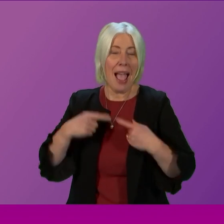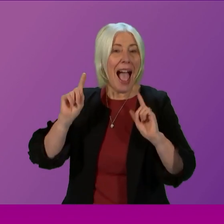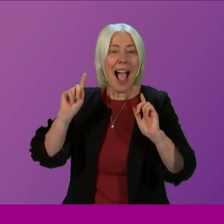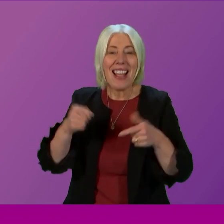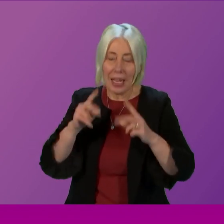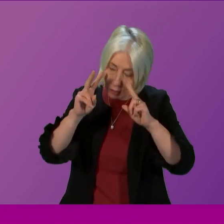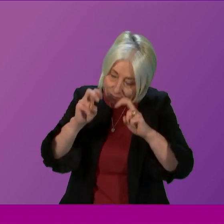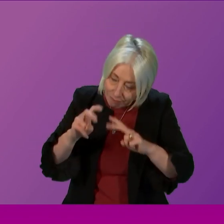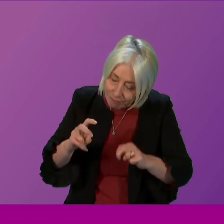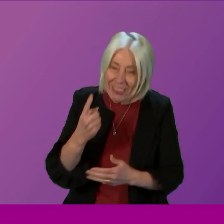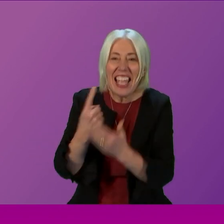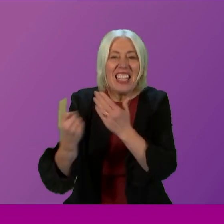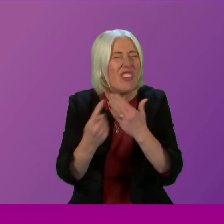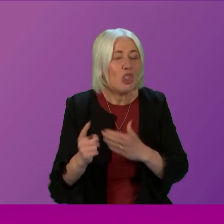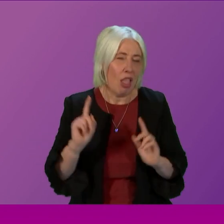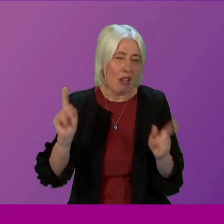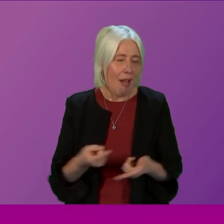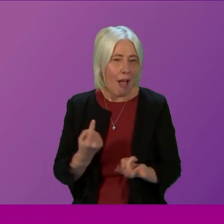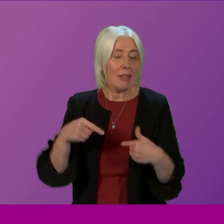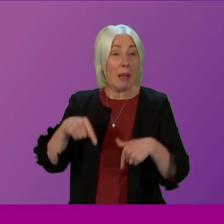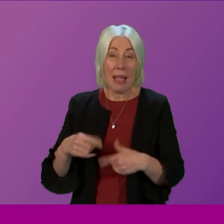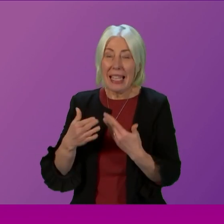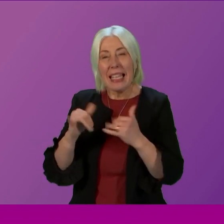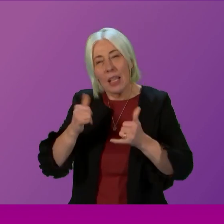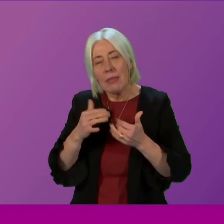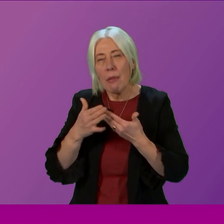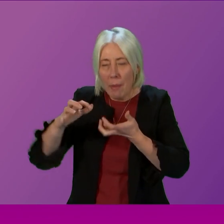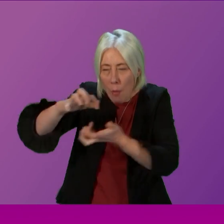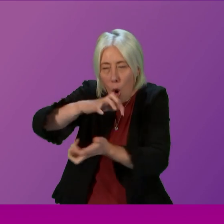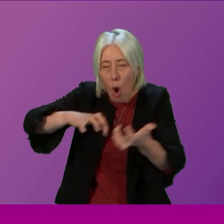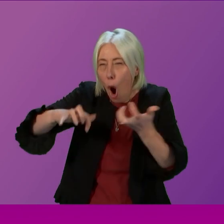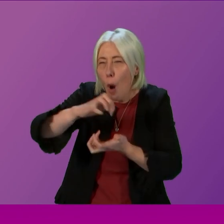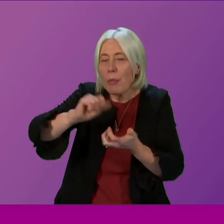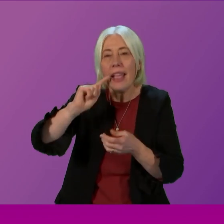case details in the chamber, sometimes, there is more complexity to these cases than is put